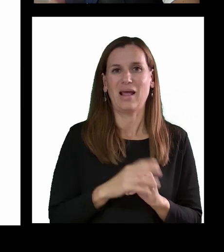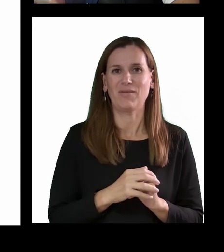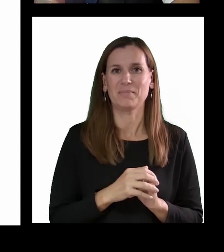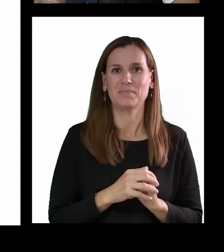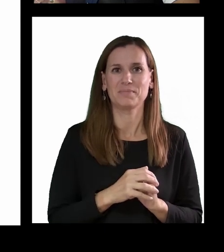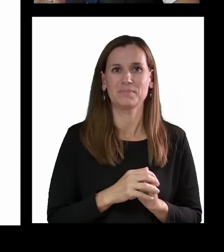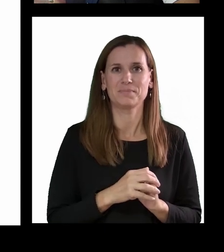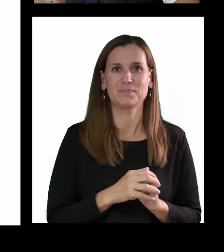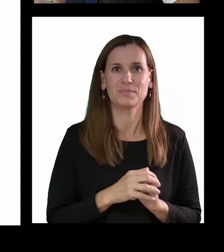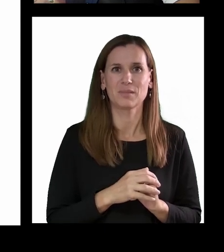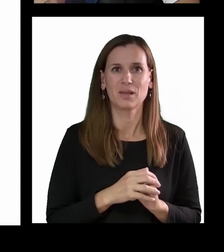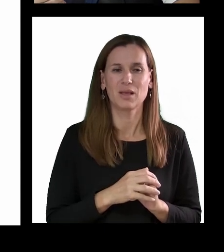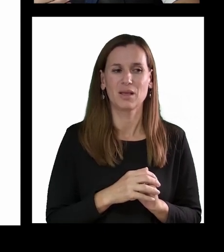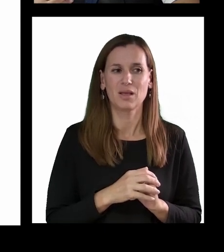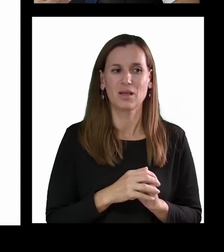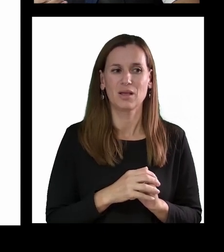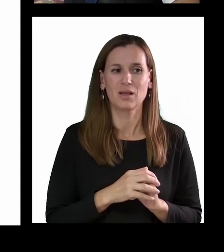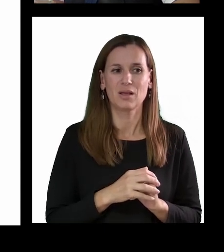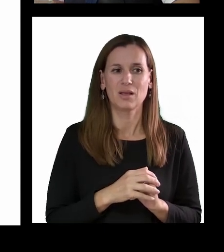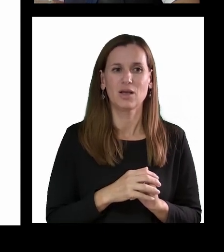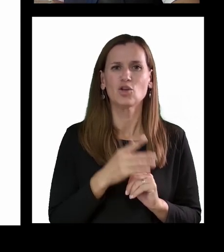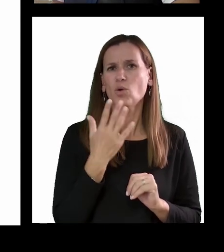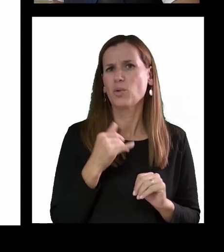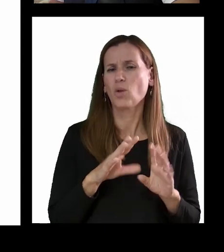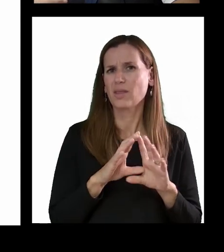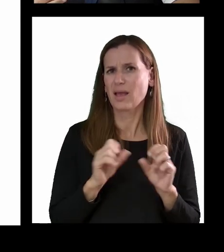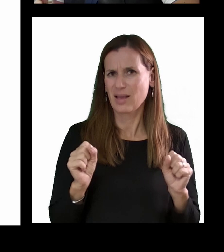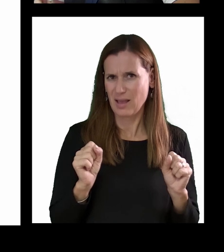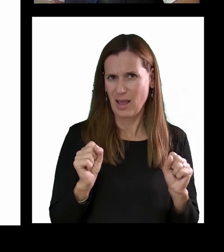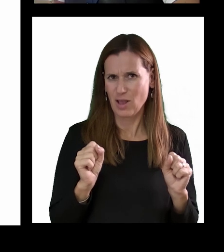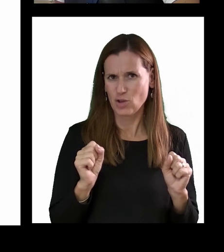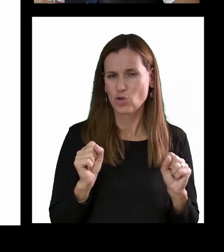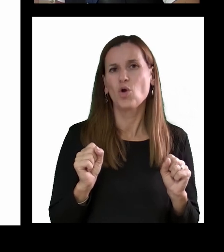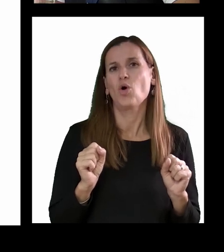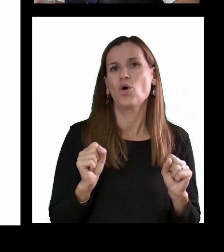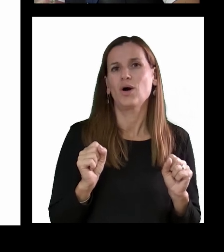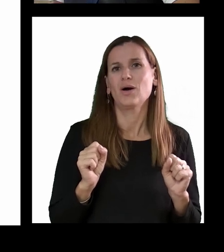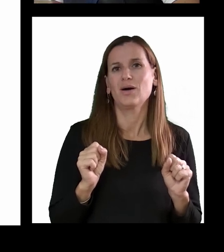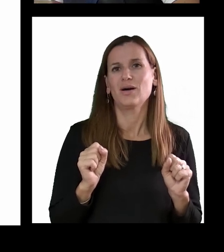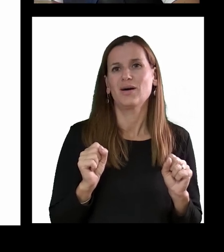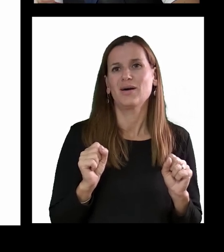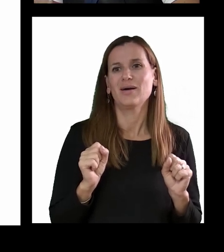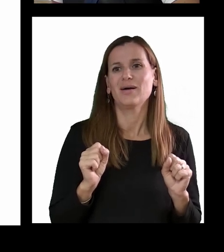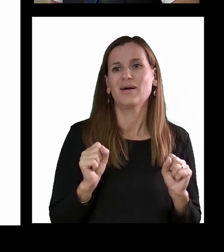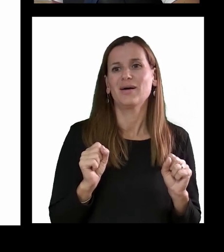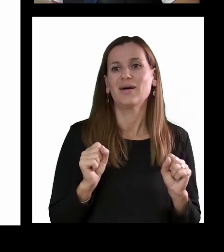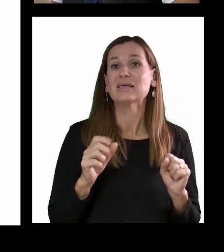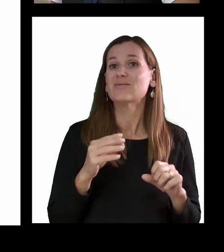So the work is being done on the standards guide for the inclusion of university students with disabilities that